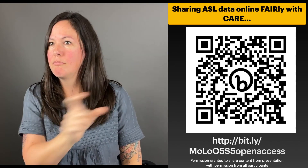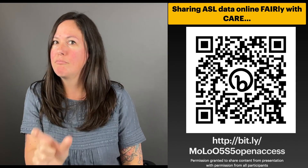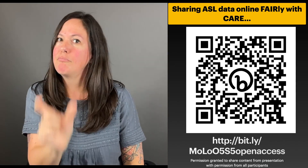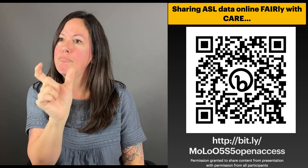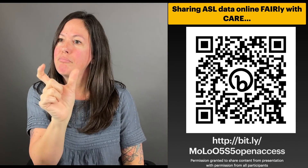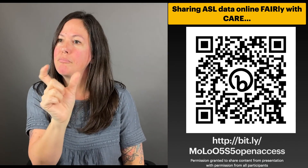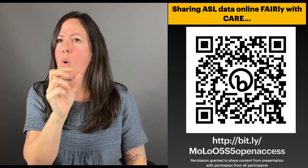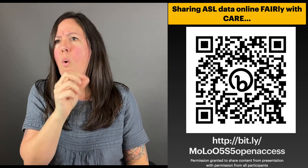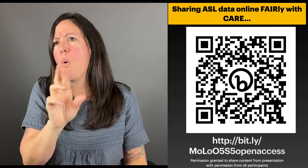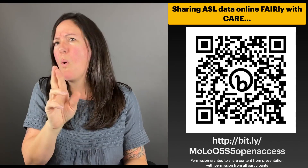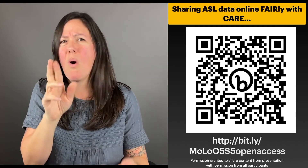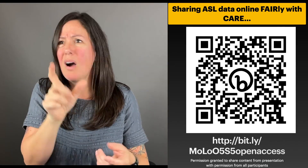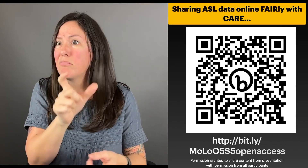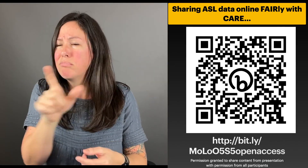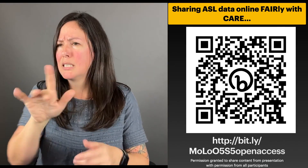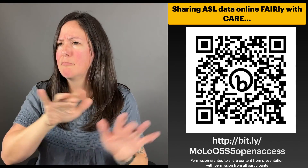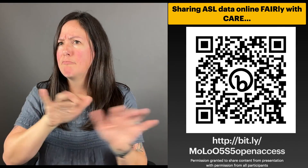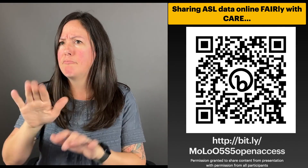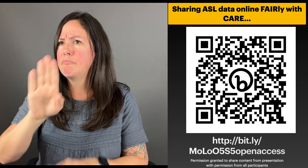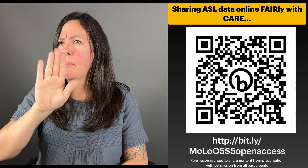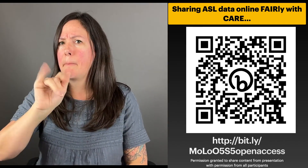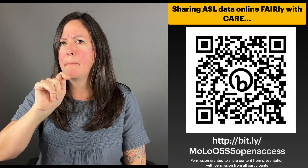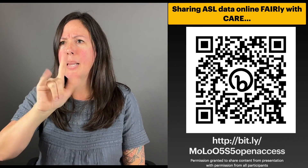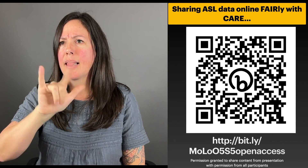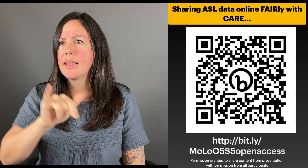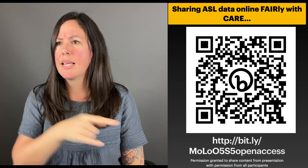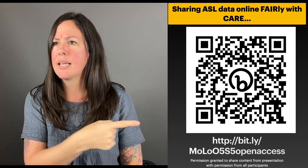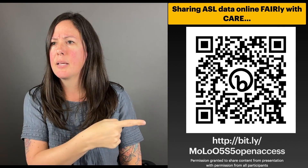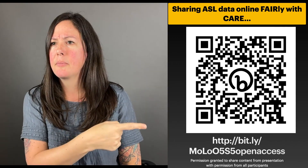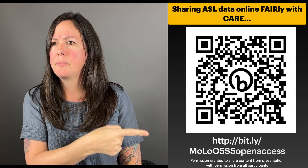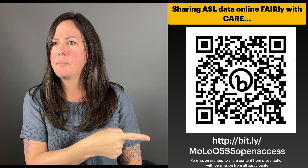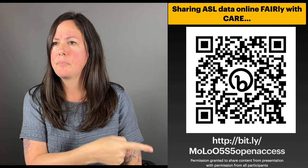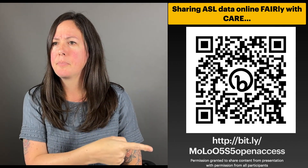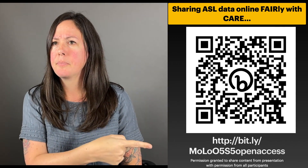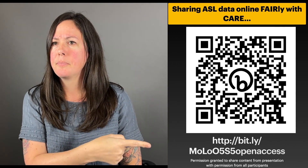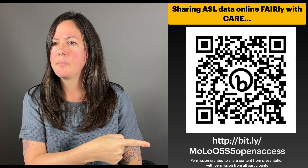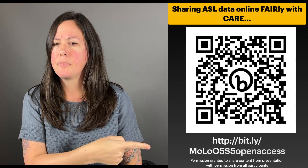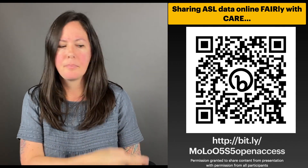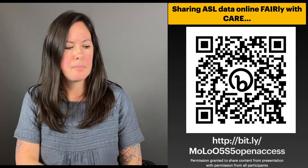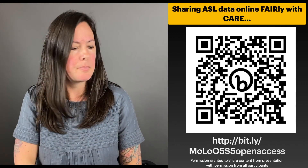that is accessible to you all via this QR code you can see on the screen.